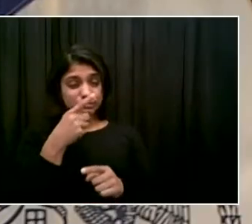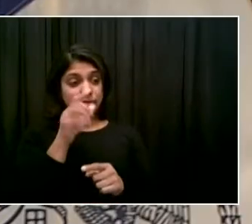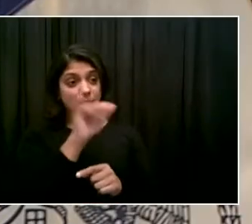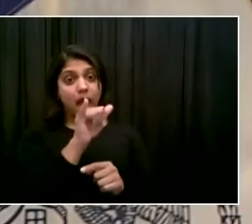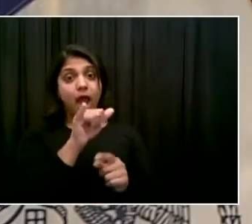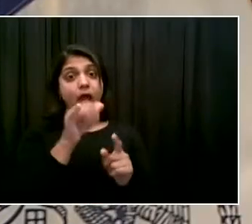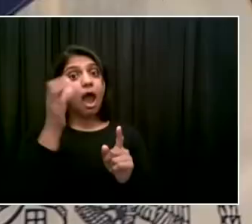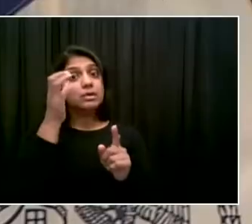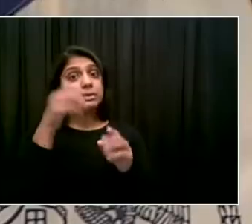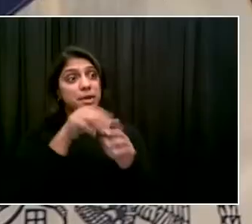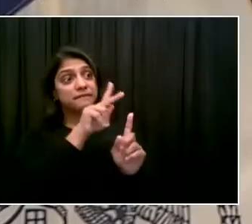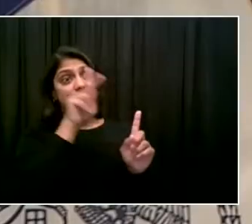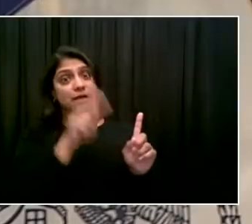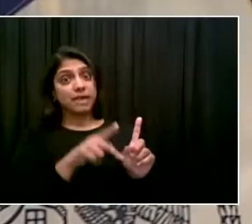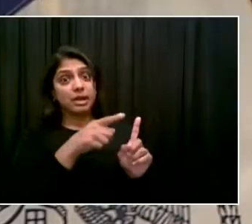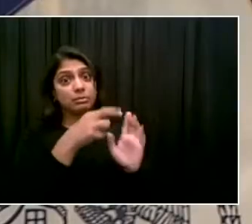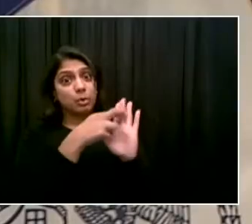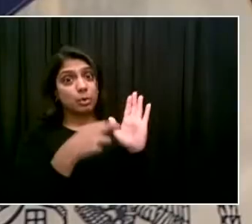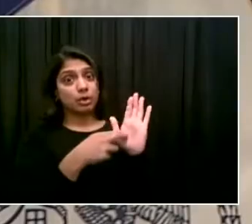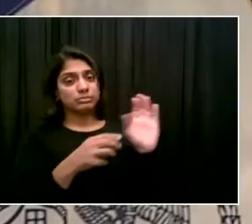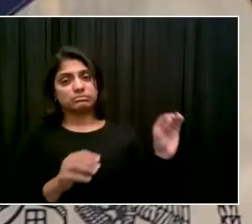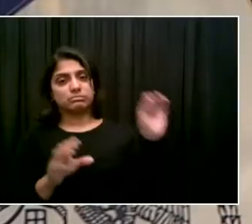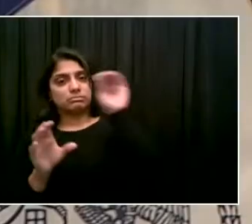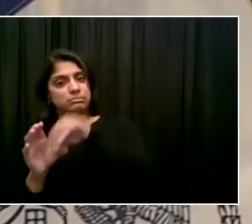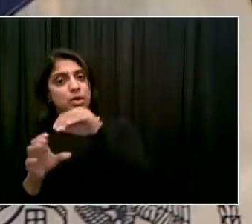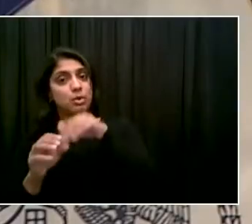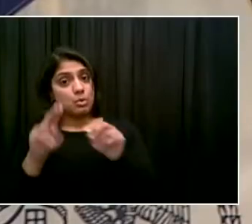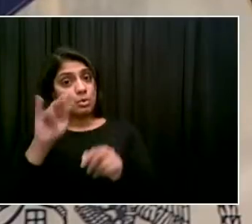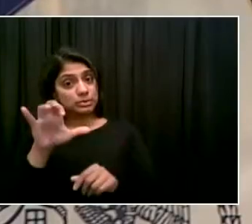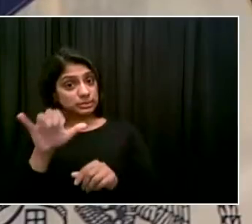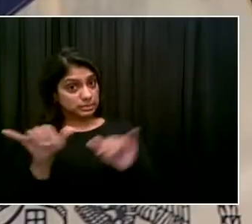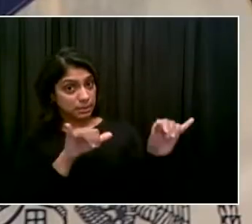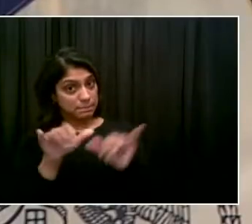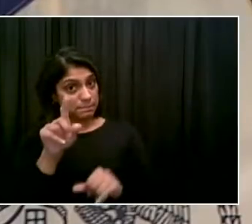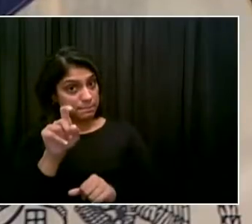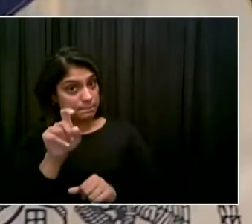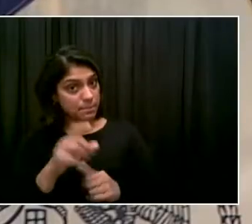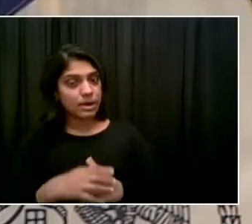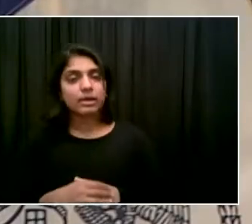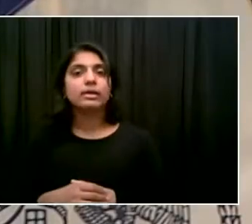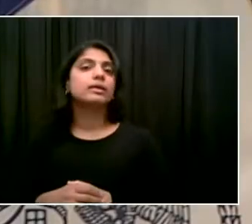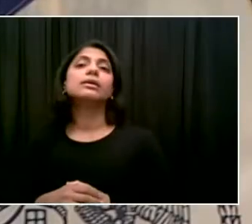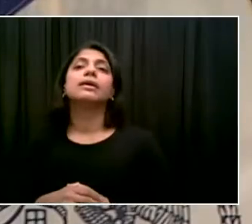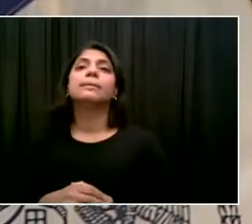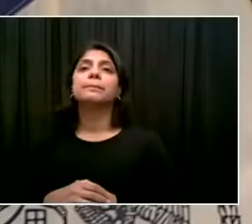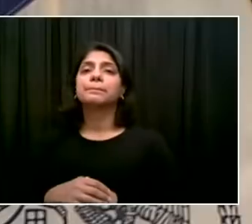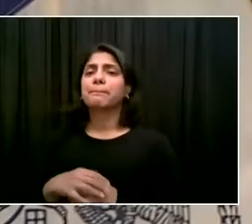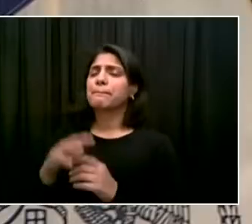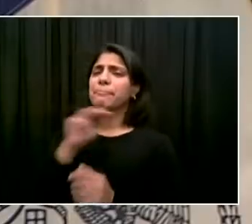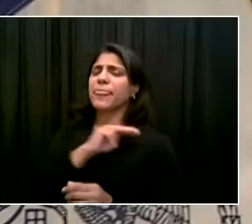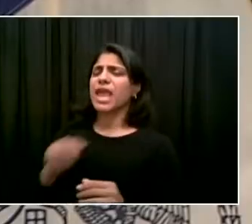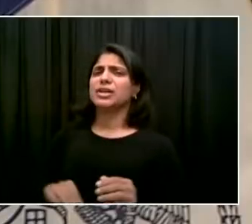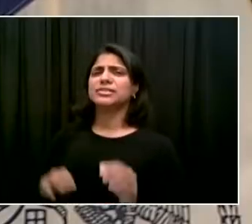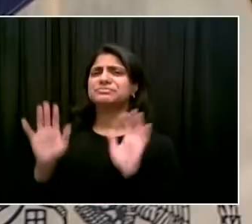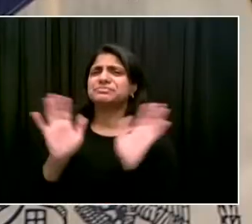CHOKSHI, FIRST OF ALL , ANYTIME WE WANT TO MAKE A FORMAL